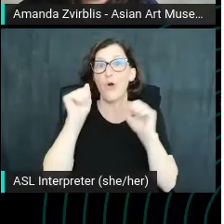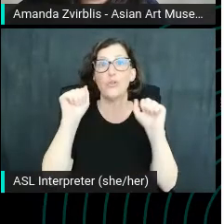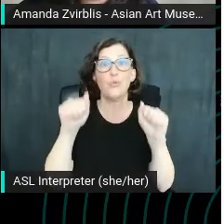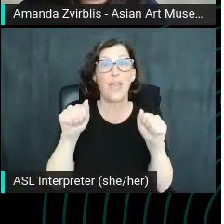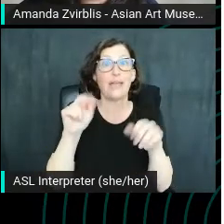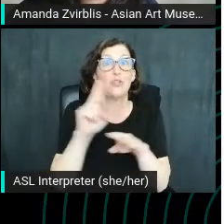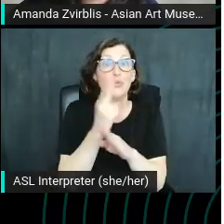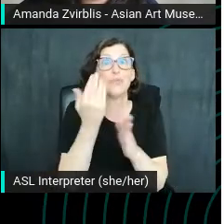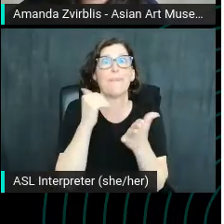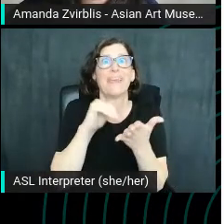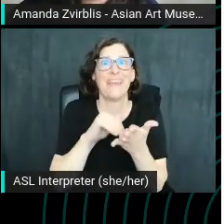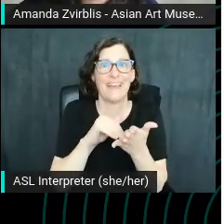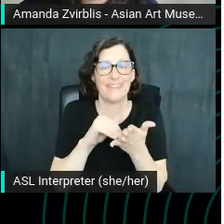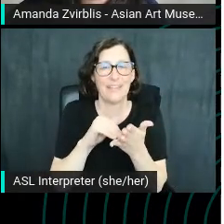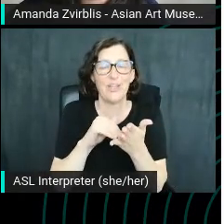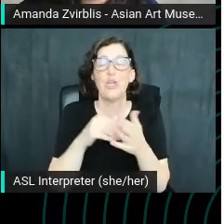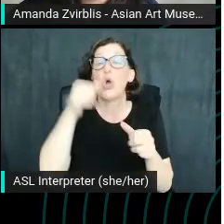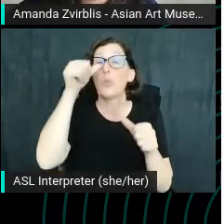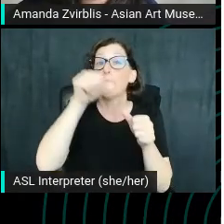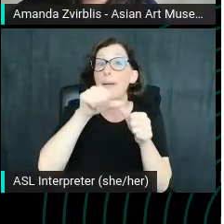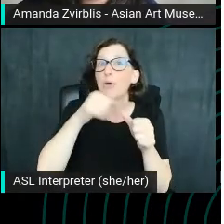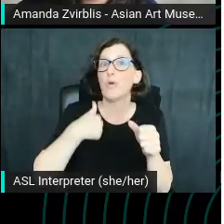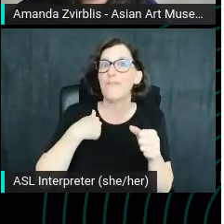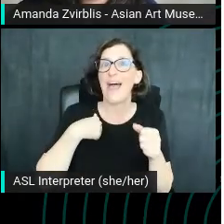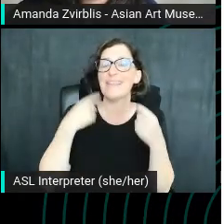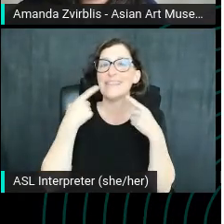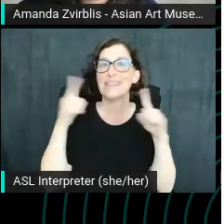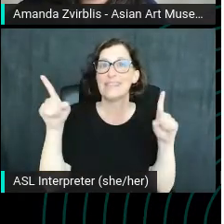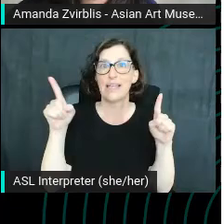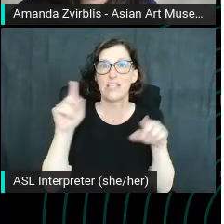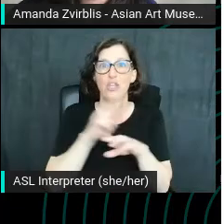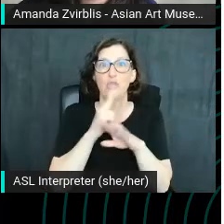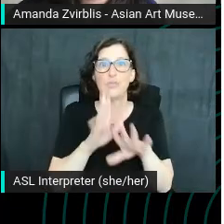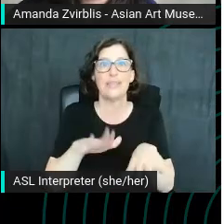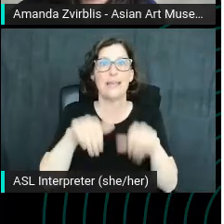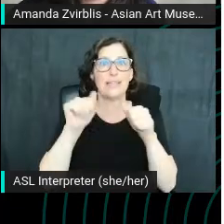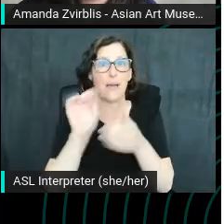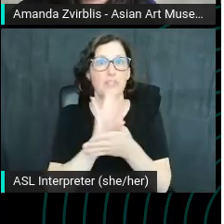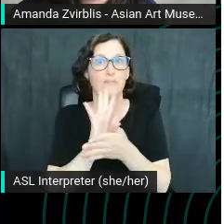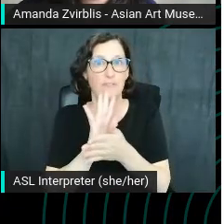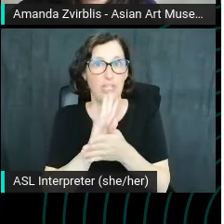Remember we've had success using adoption videos and lead generation campaigns.